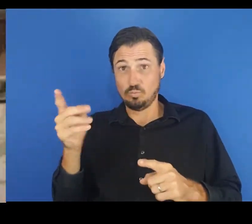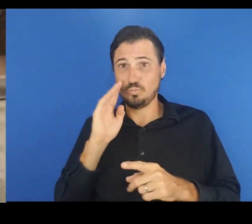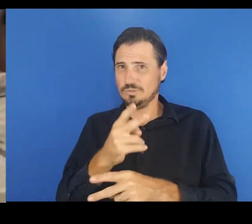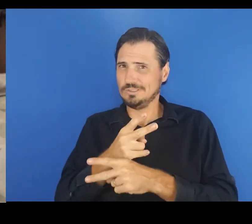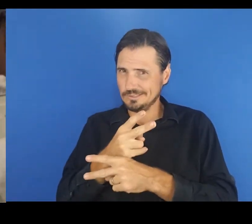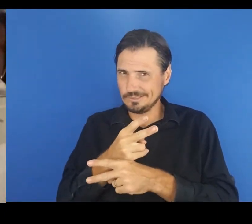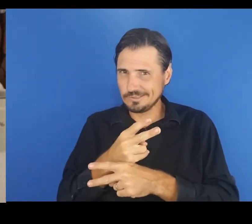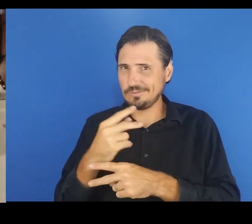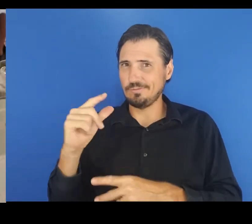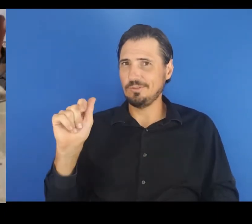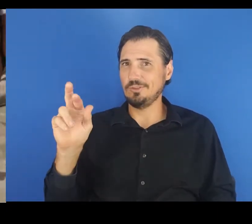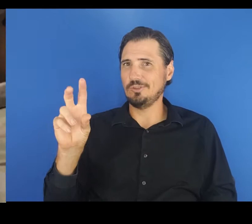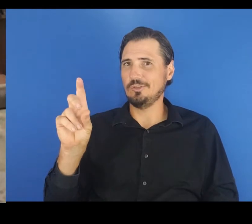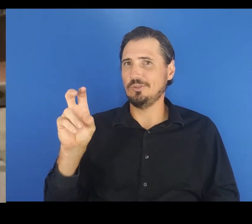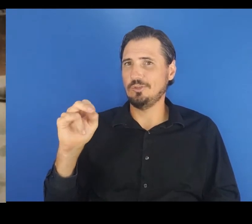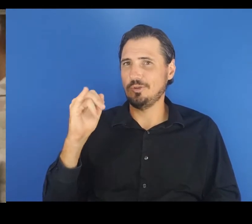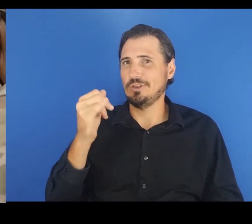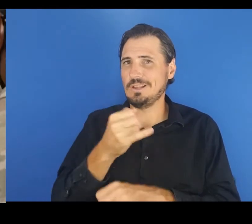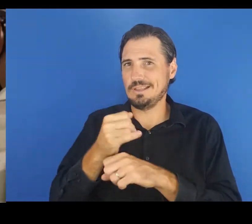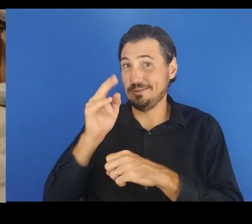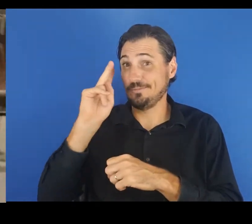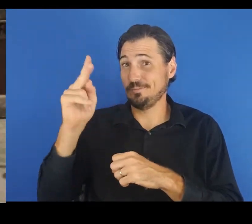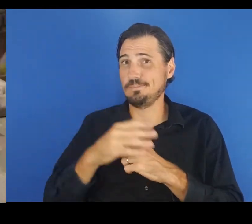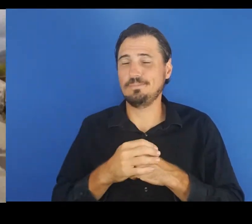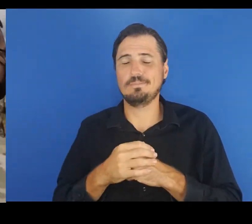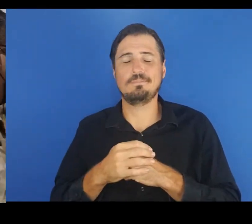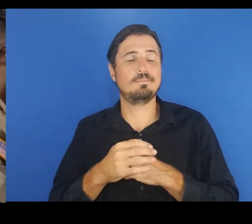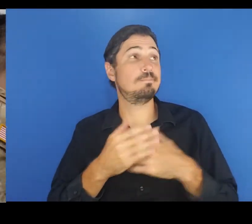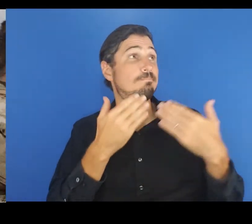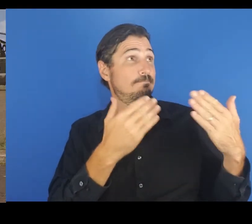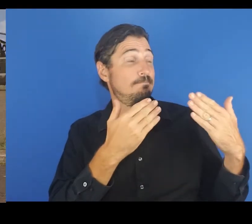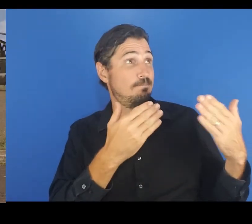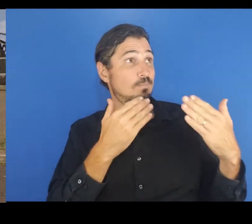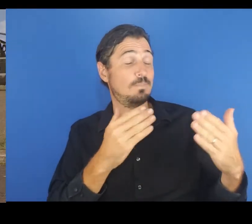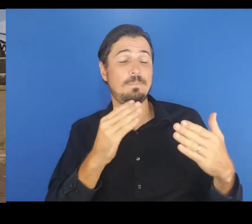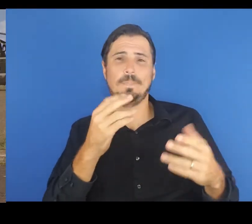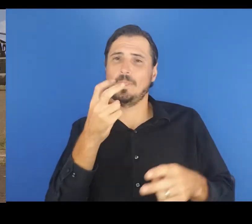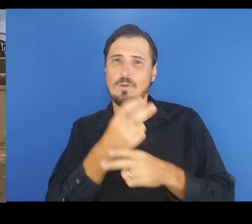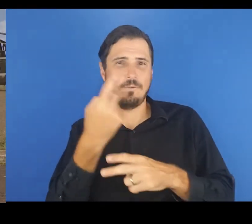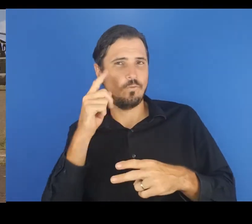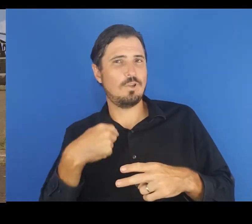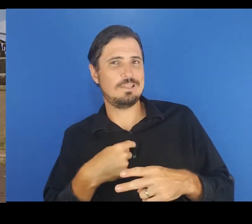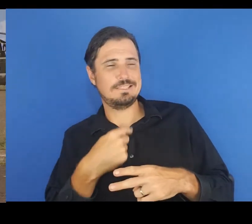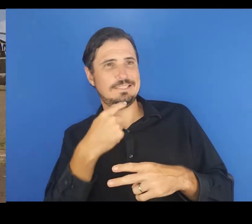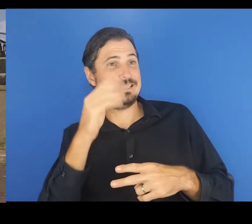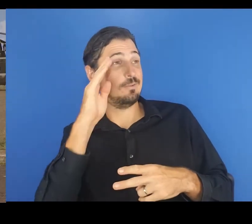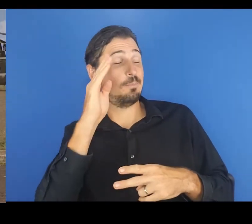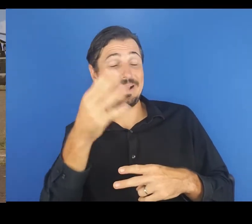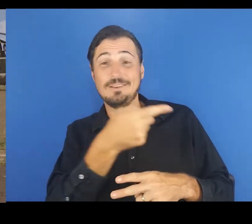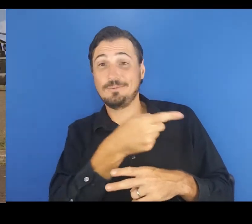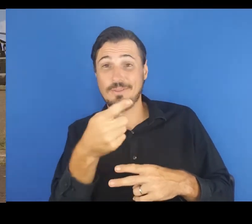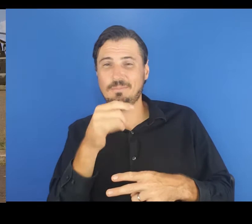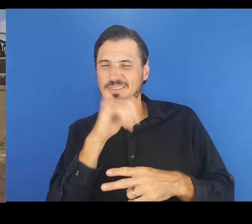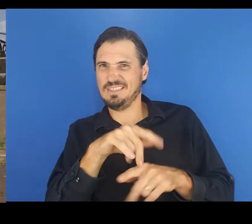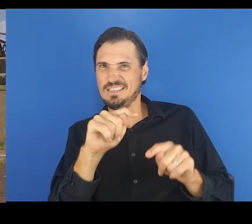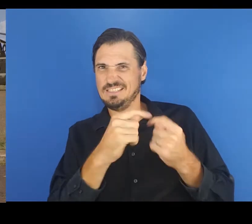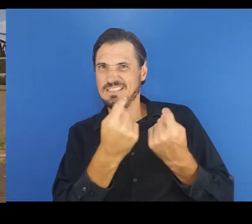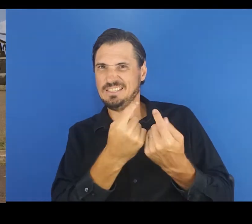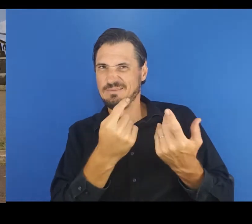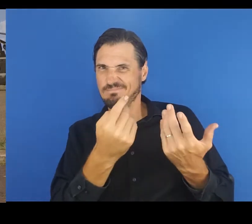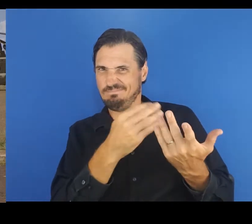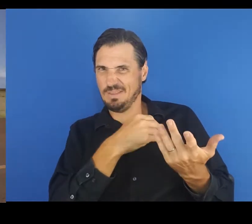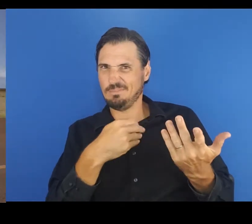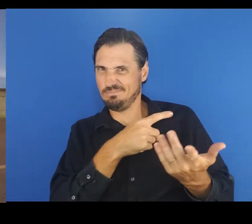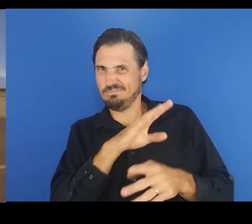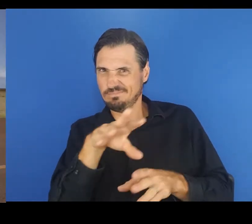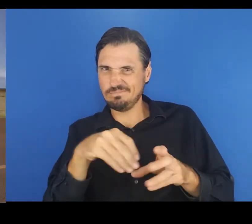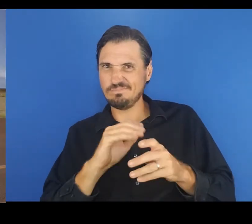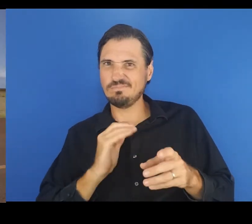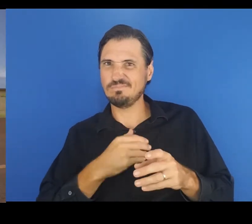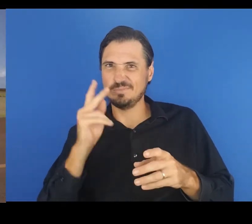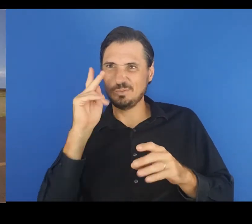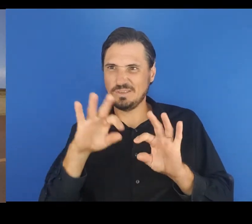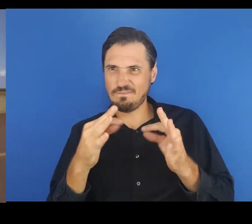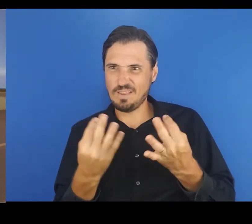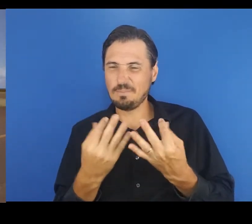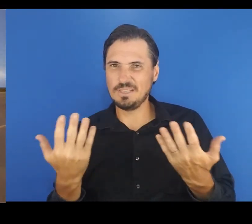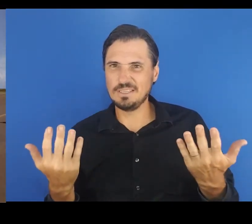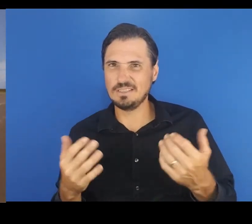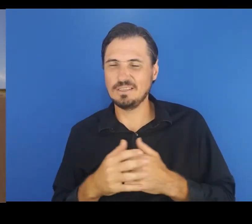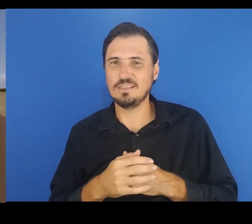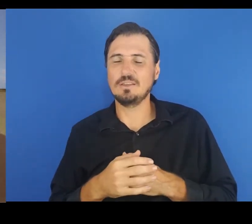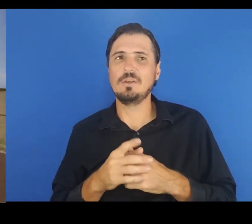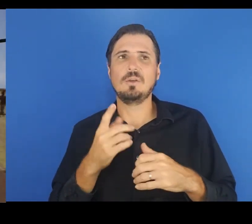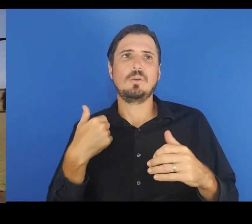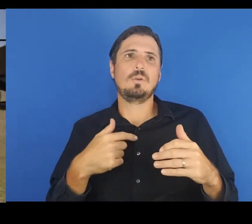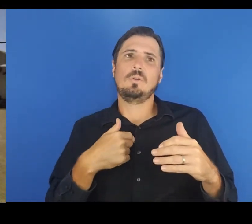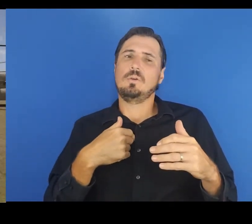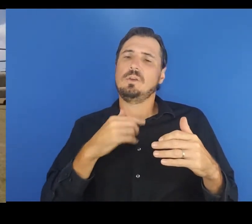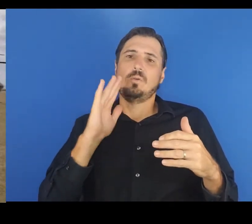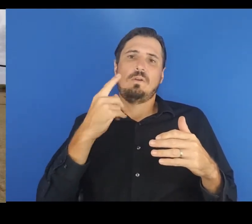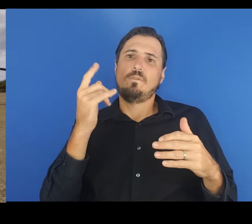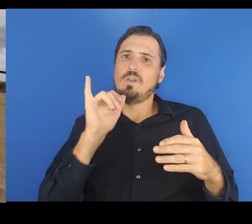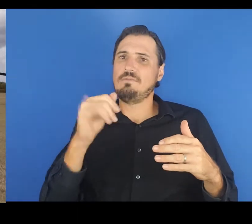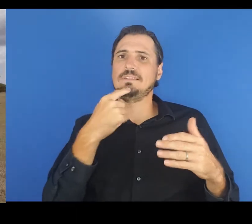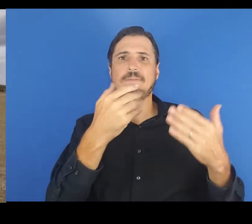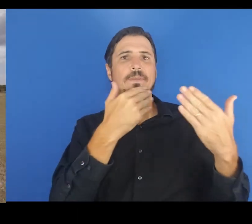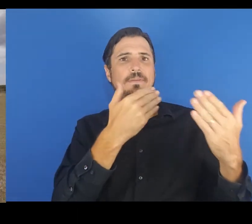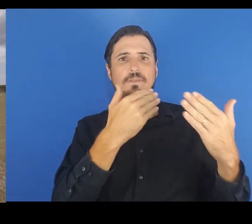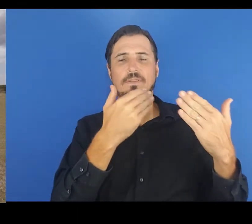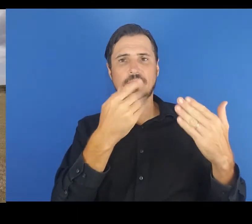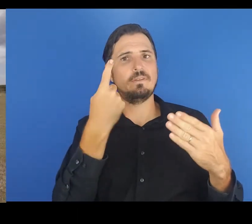Mahalo, Major Lessett. It was bittersweet for us to say goodbye as the team members became part of our Kaua‘i ‘ohana over the past 15 months. We are forever indebted for the team’s